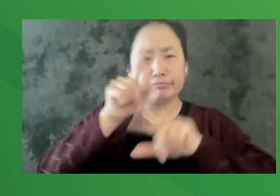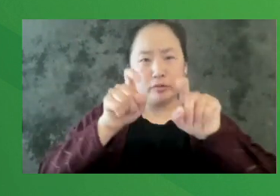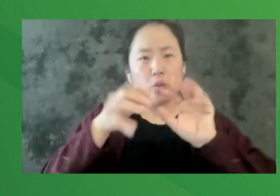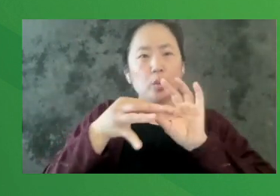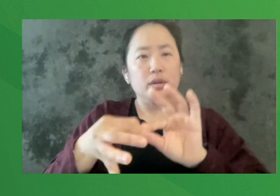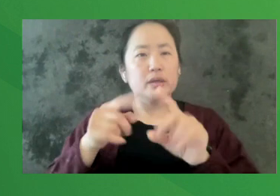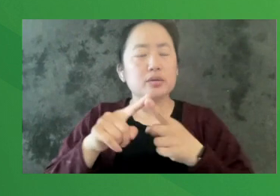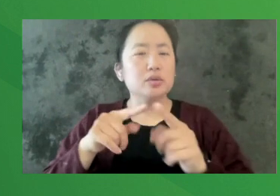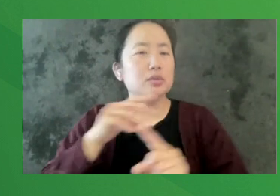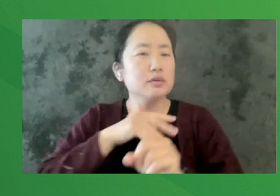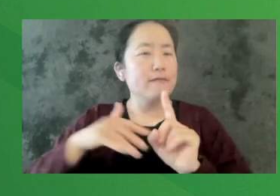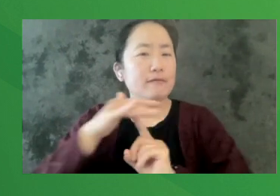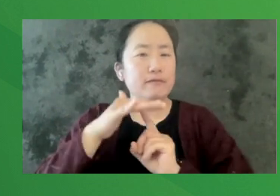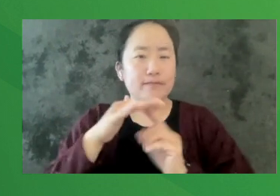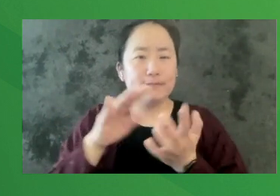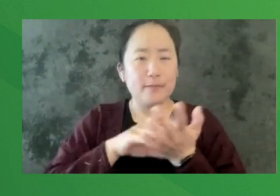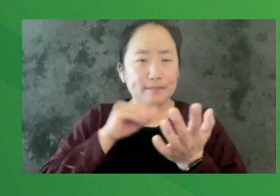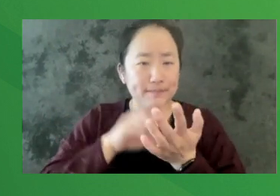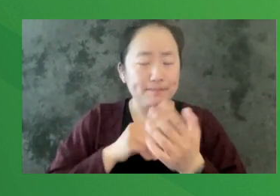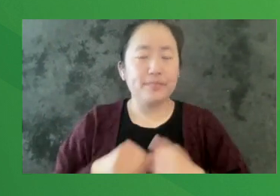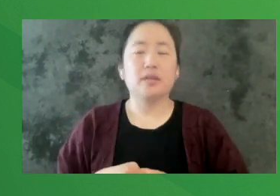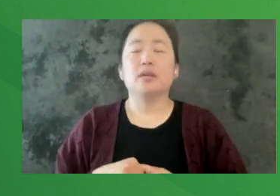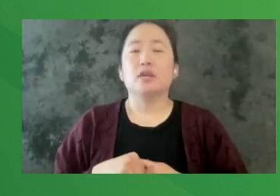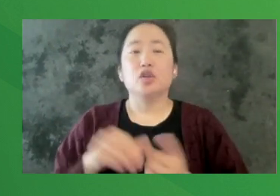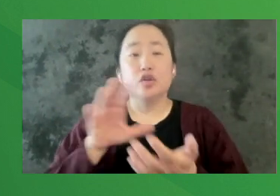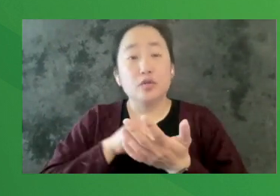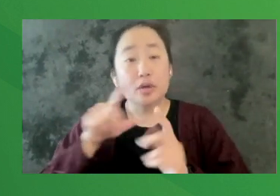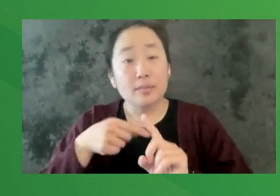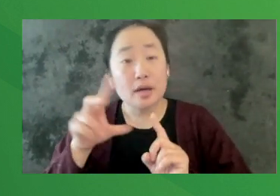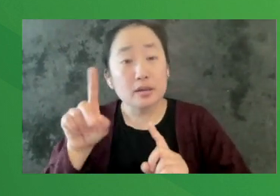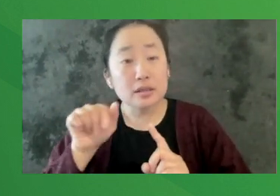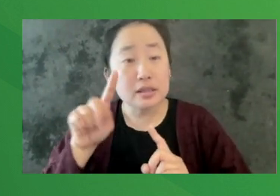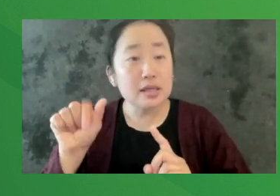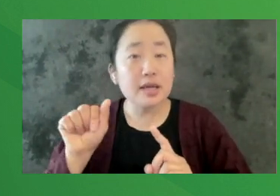studies. You've learned about some of the data that both presents some troubling information,